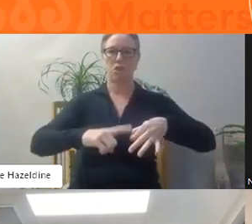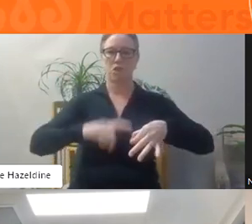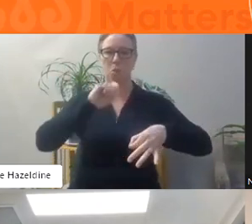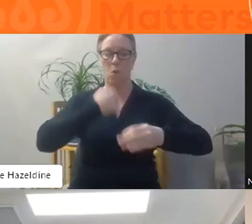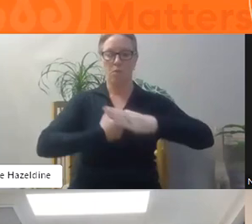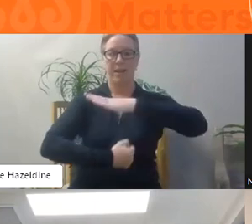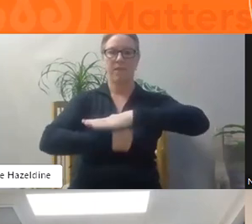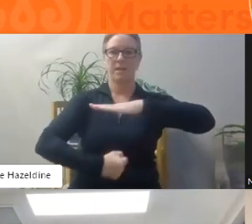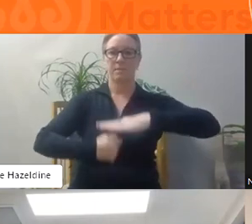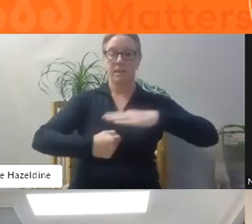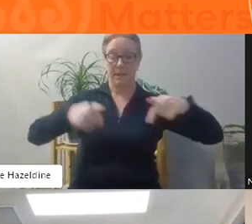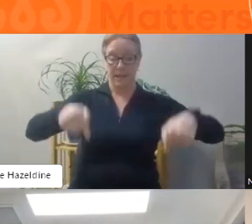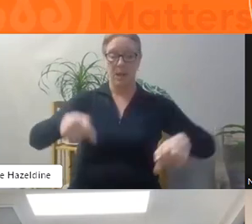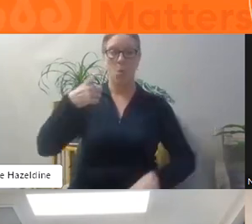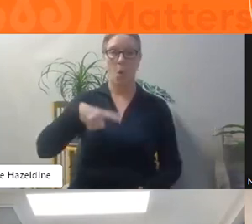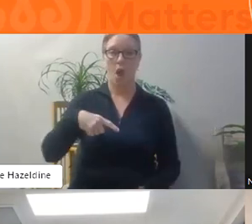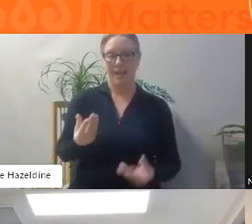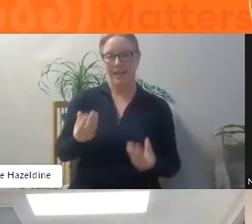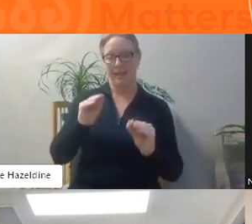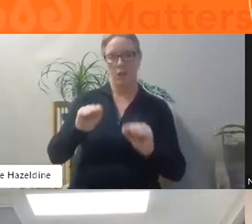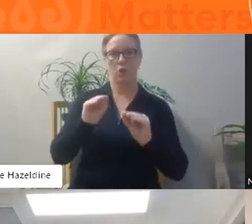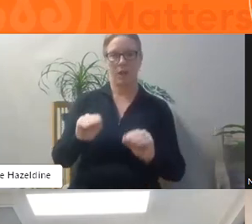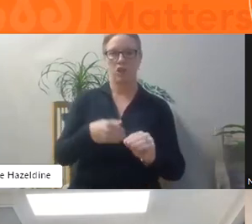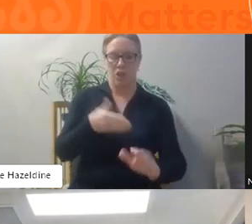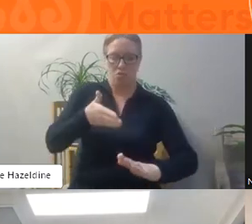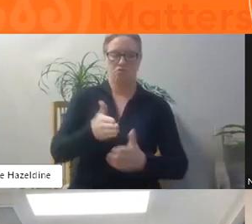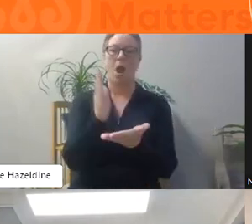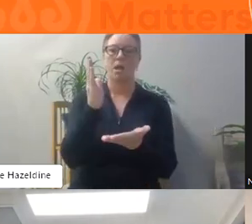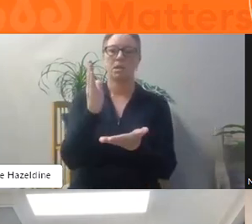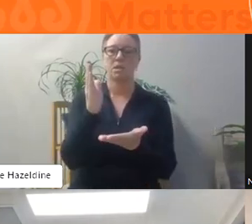here because education is a right. By extension, that means disabled